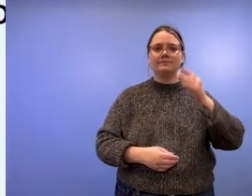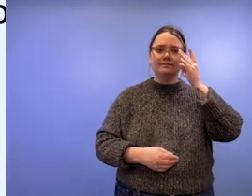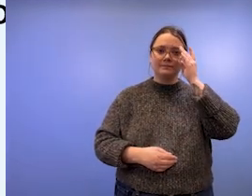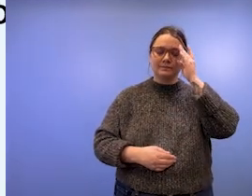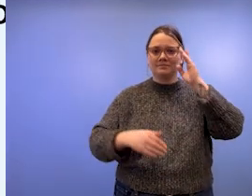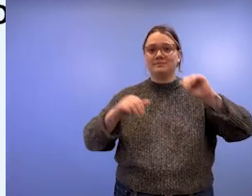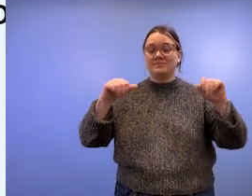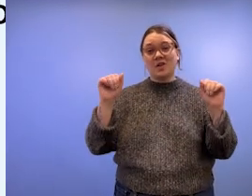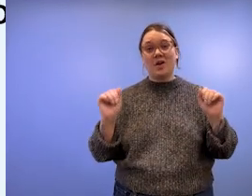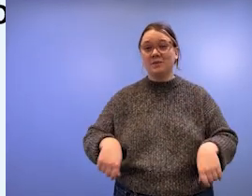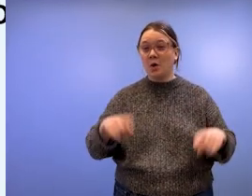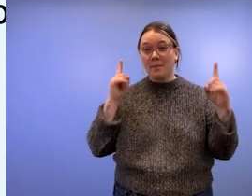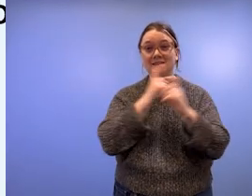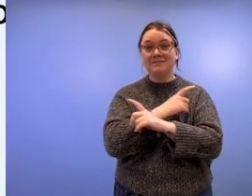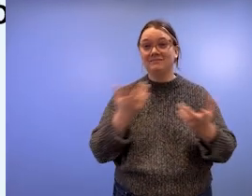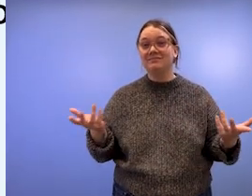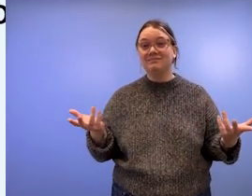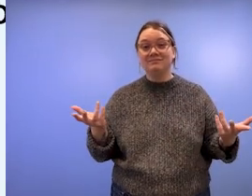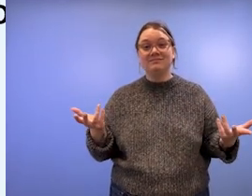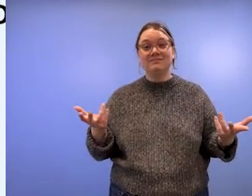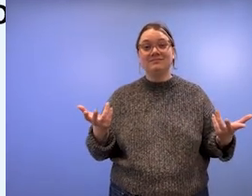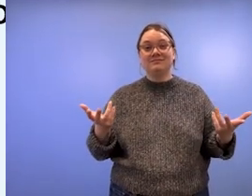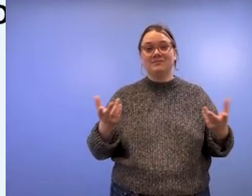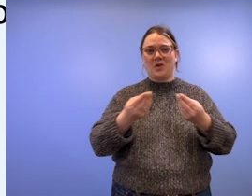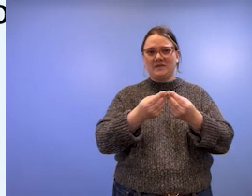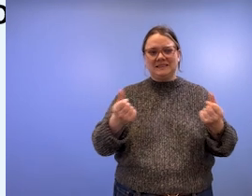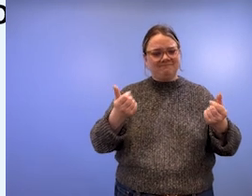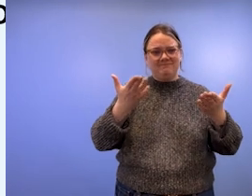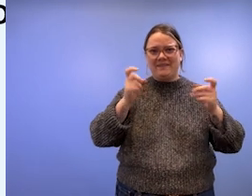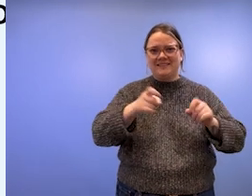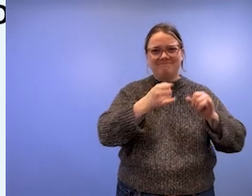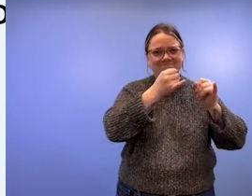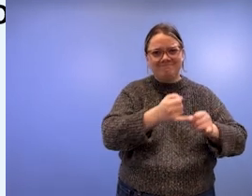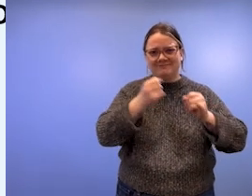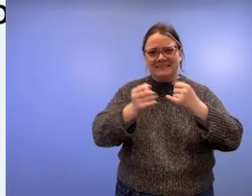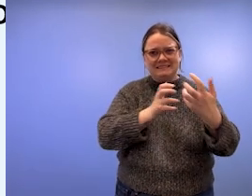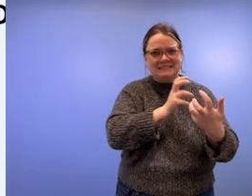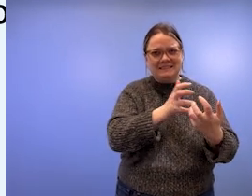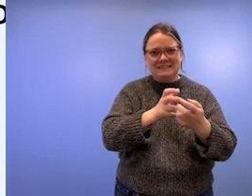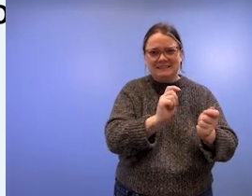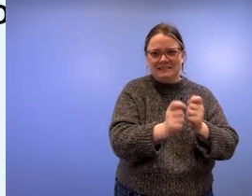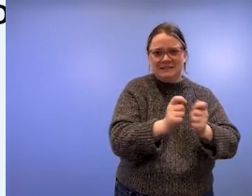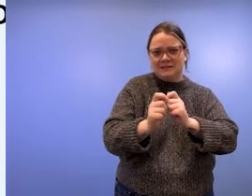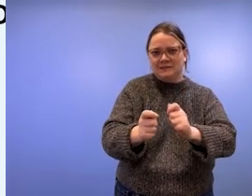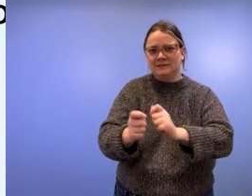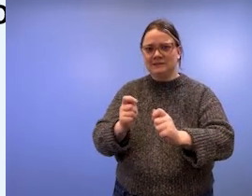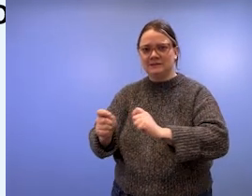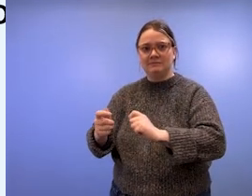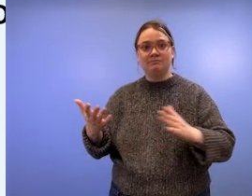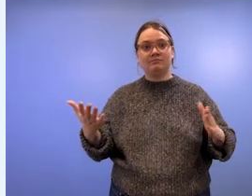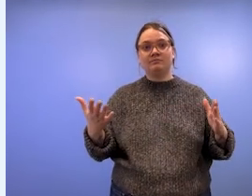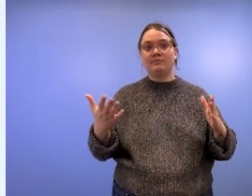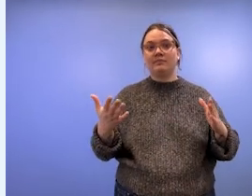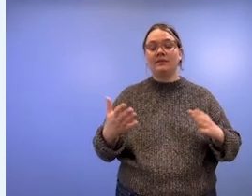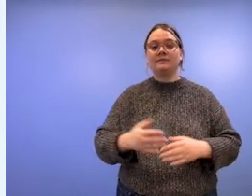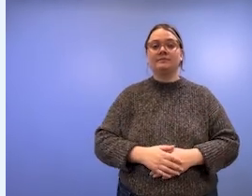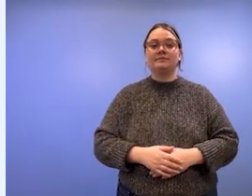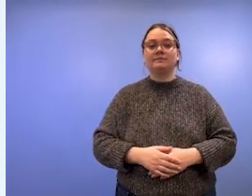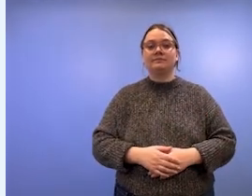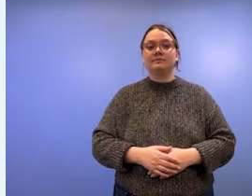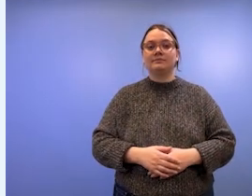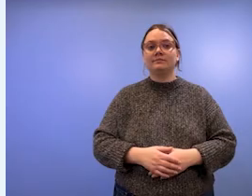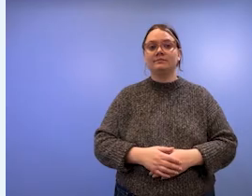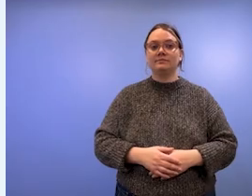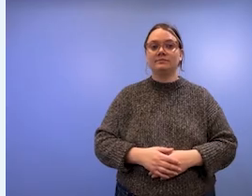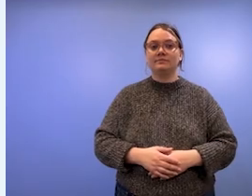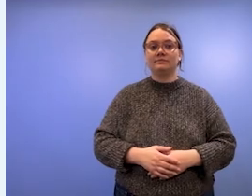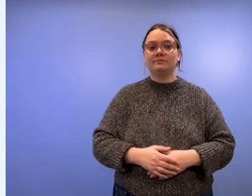So they can be complex and solutions may need to be individualized. Yeah. So barriers,